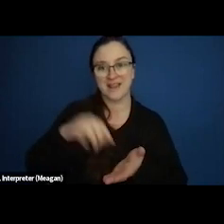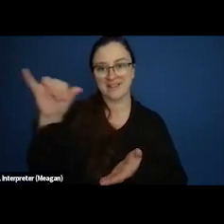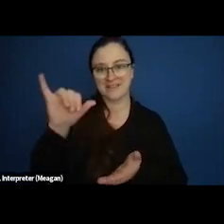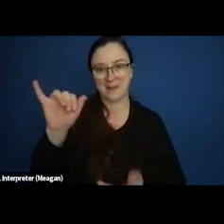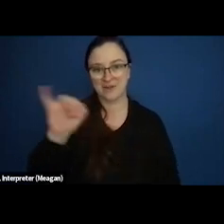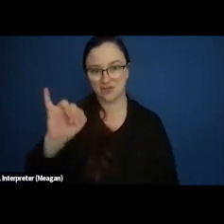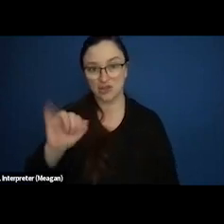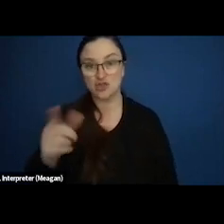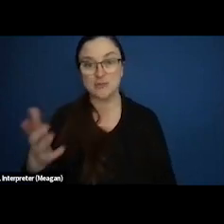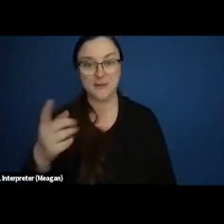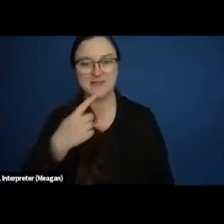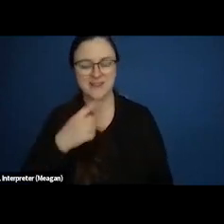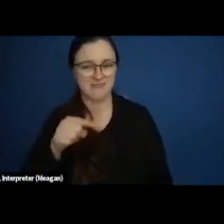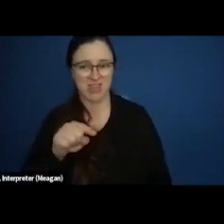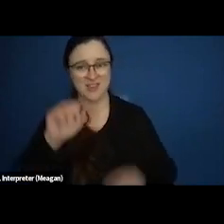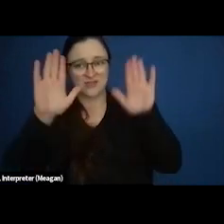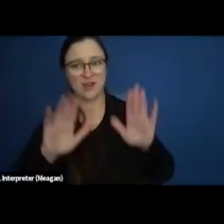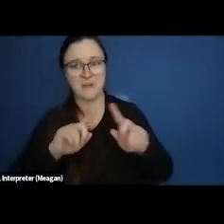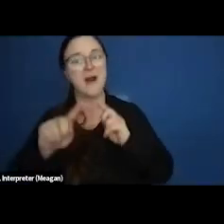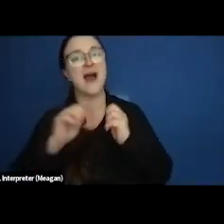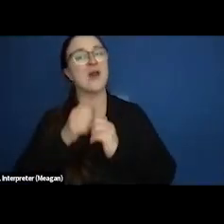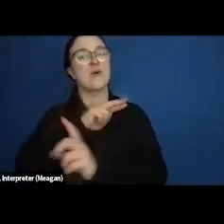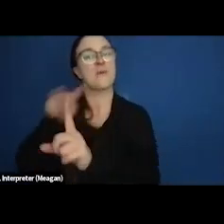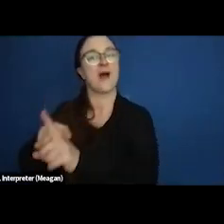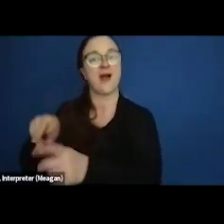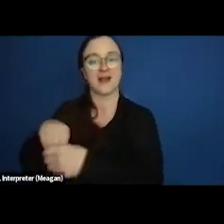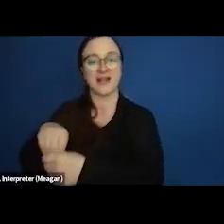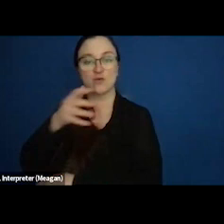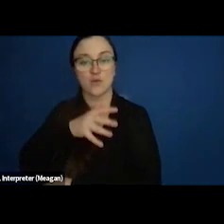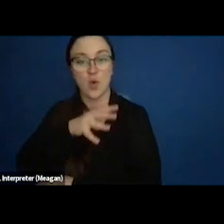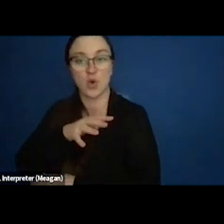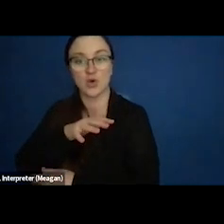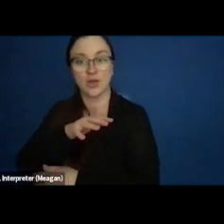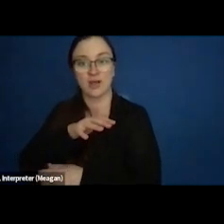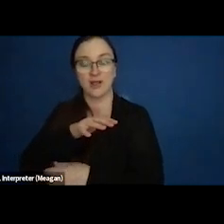but how can I apply synergy in rural settings when housing is miles apart?"